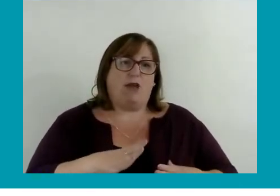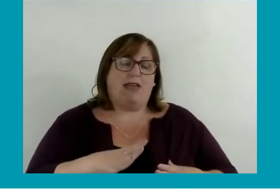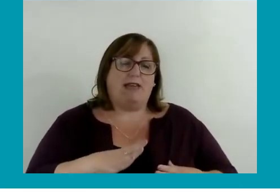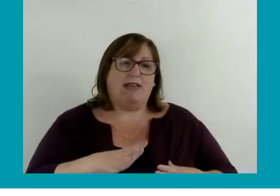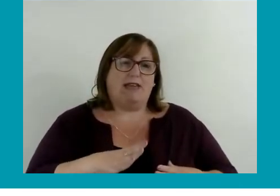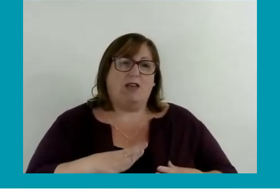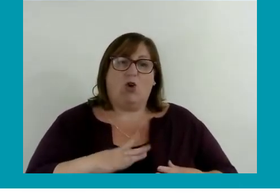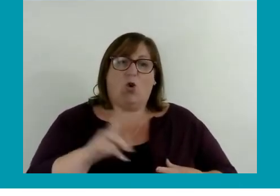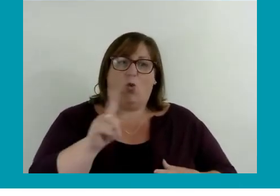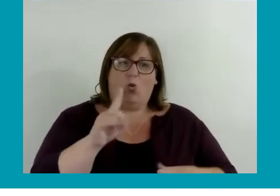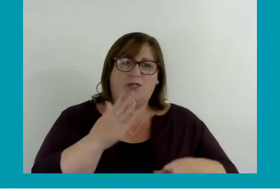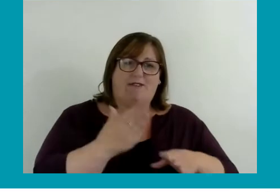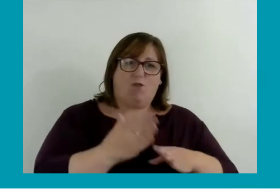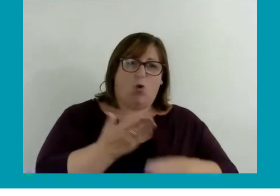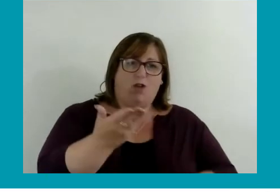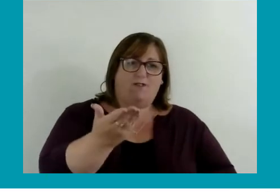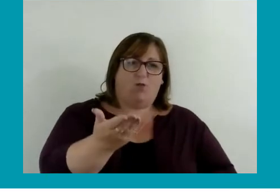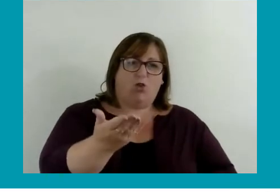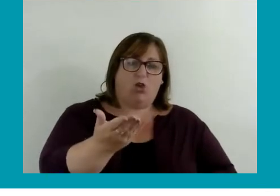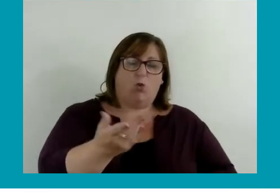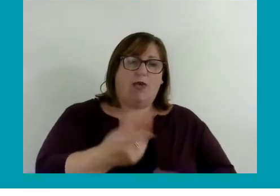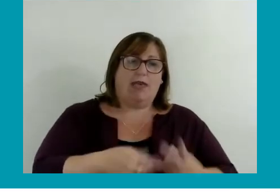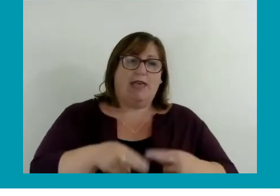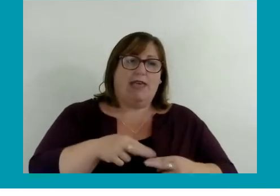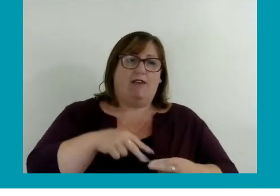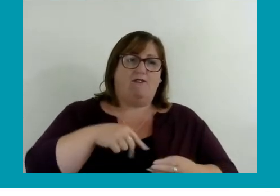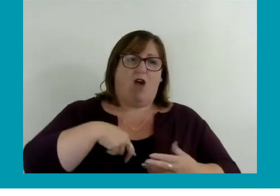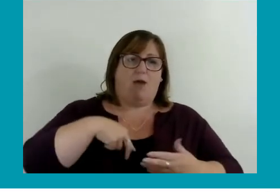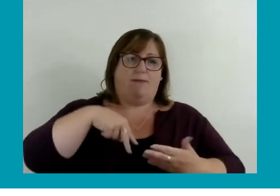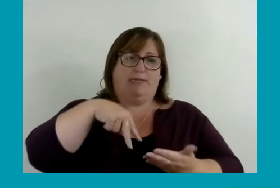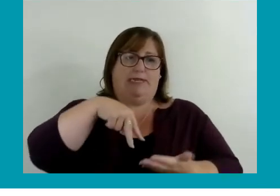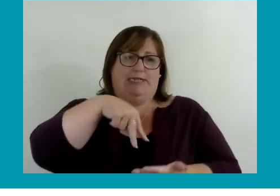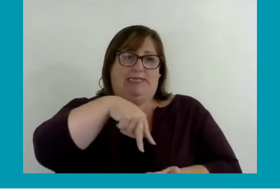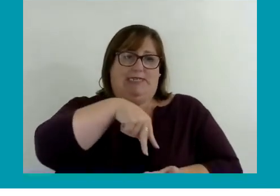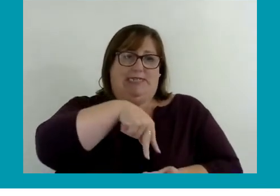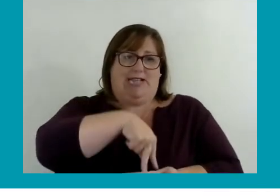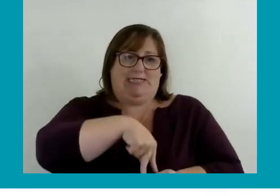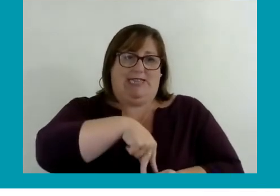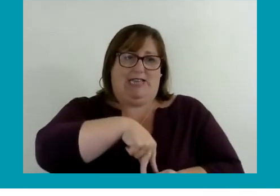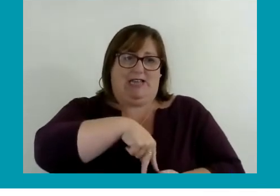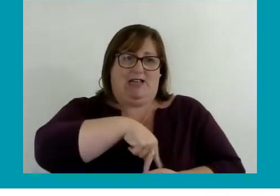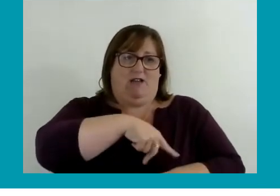kind of standing for quite a while 45 minutes worked better for me because i always had to